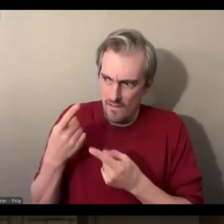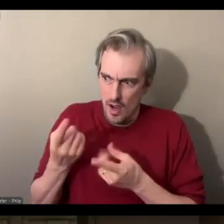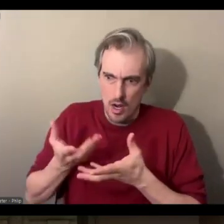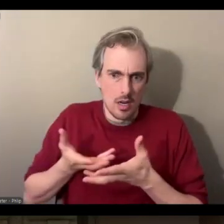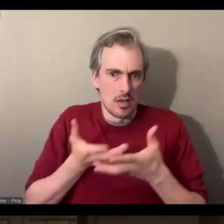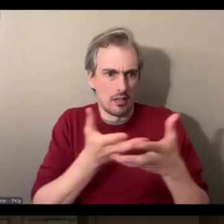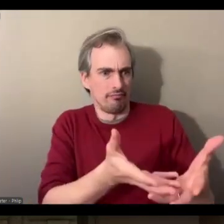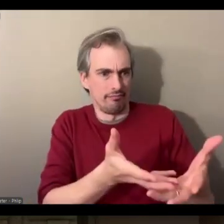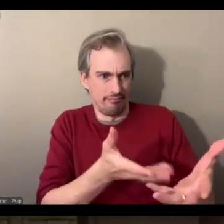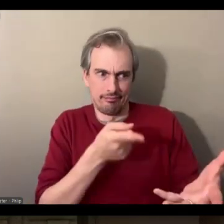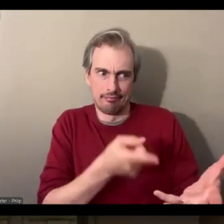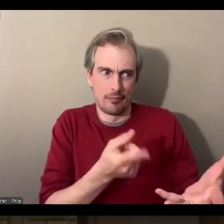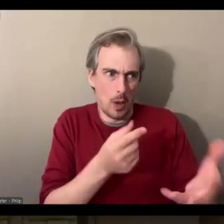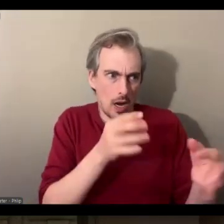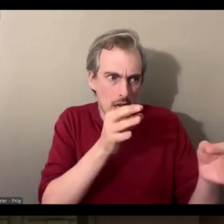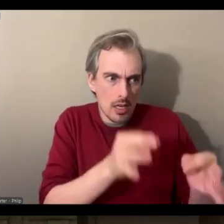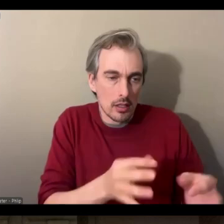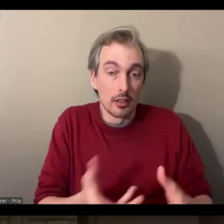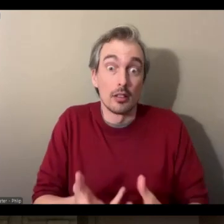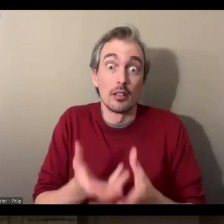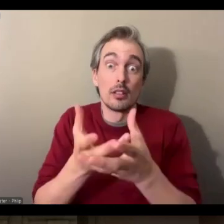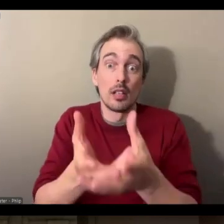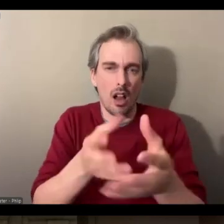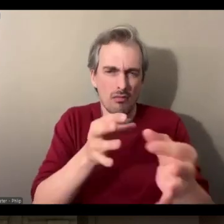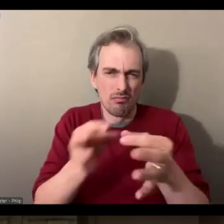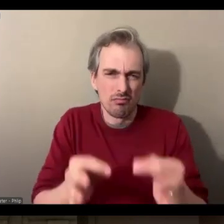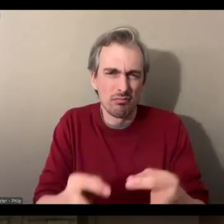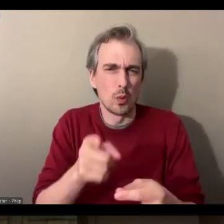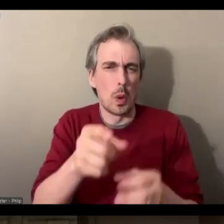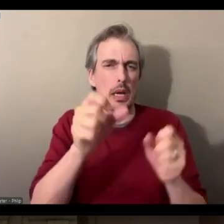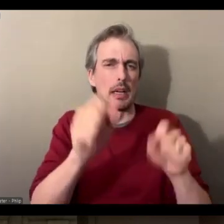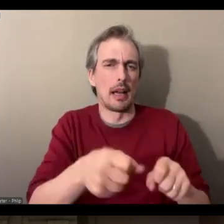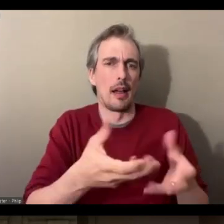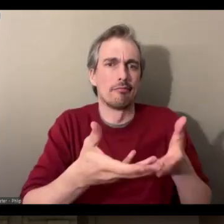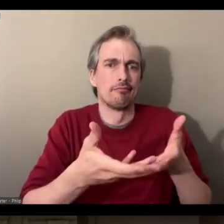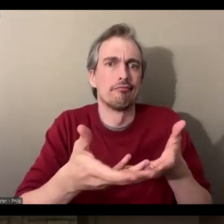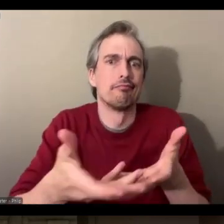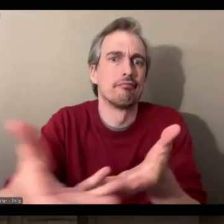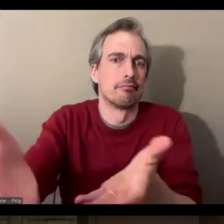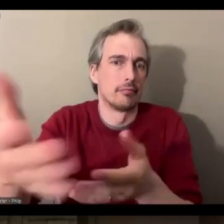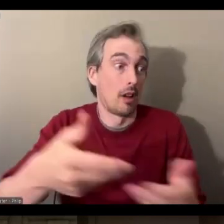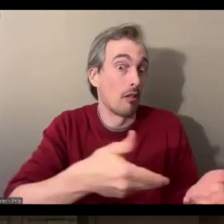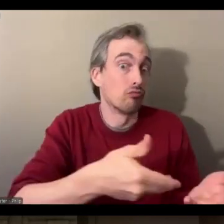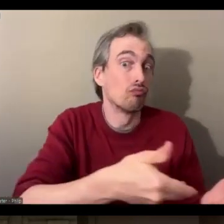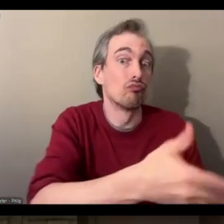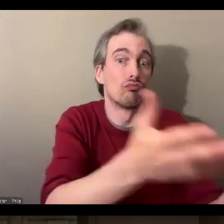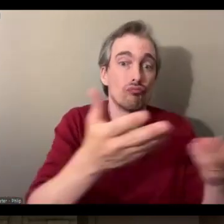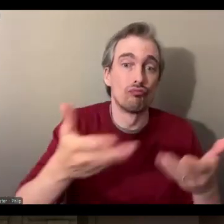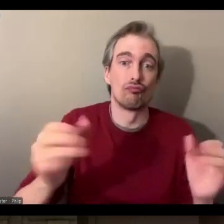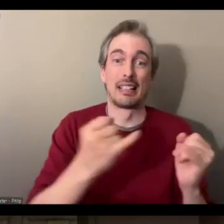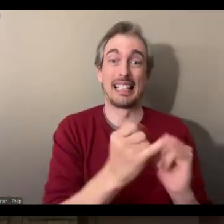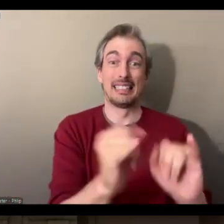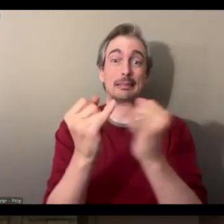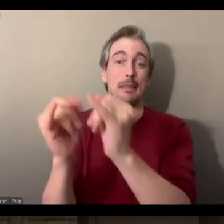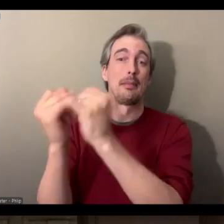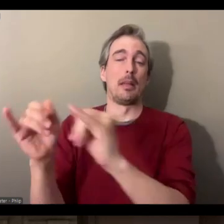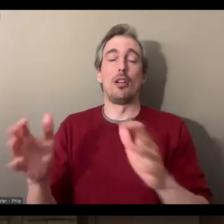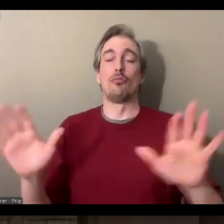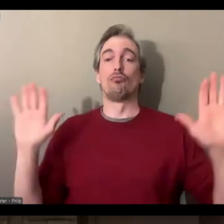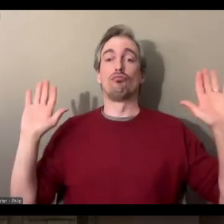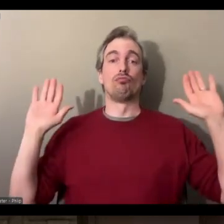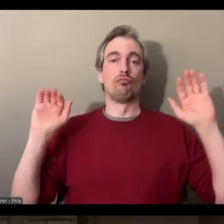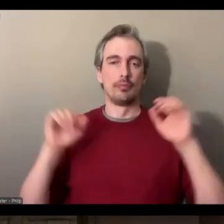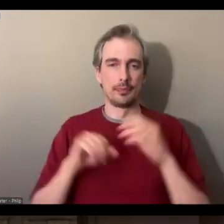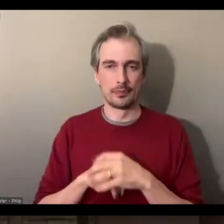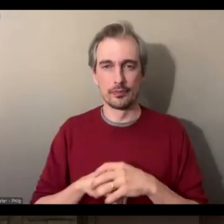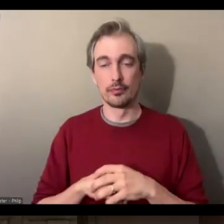in your own work? So... That is what I had for my portion of it. I don't want to call it the end,